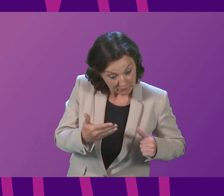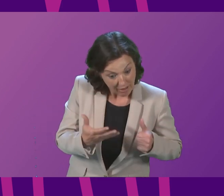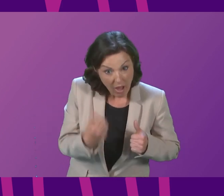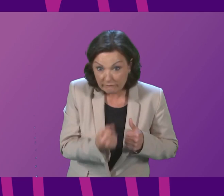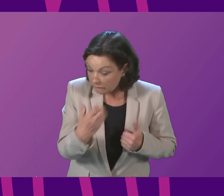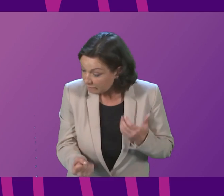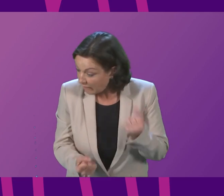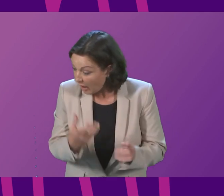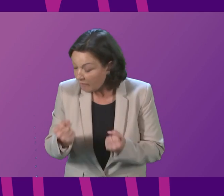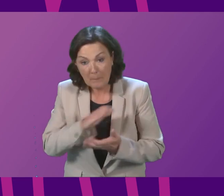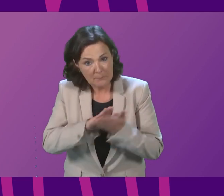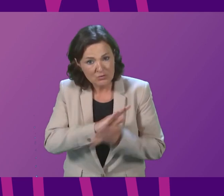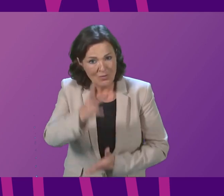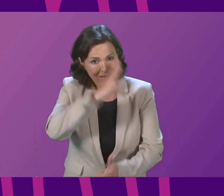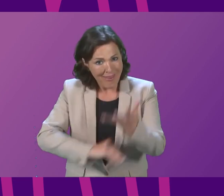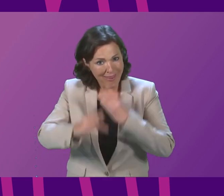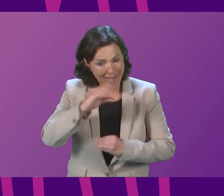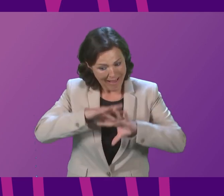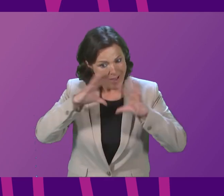that all the lessons that need to be learned from the case—clearly, lessons do need to